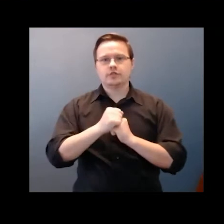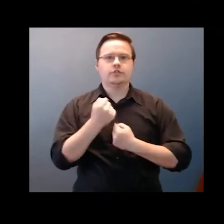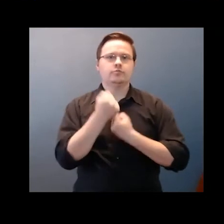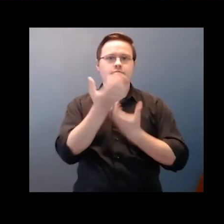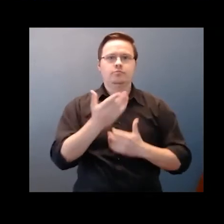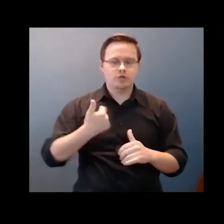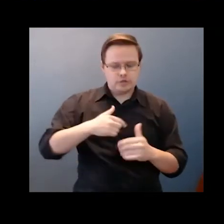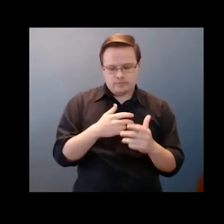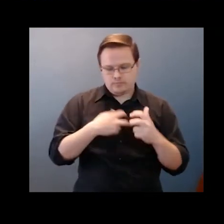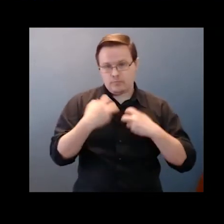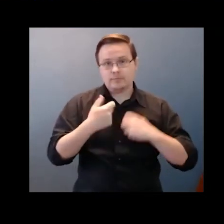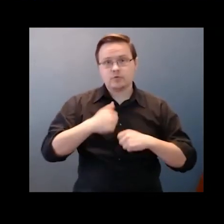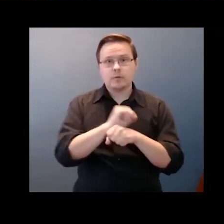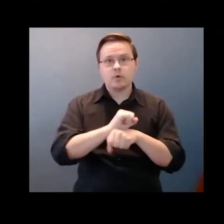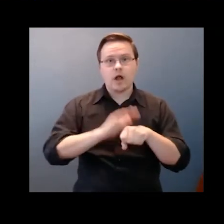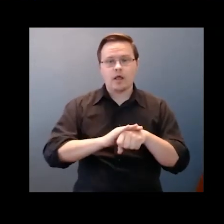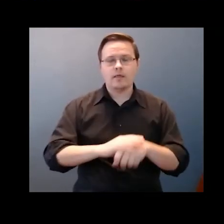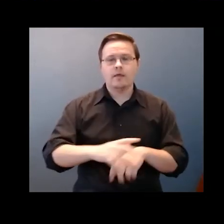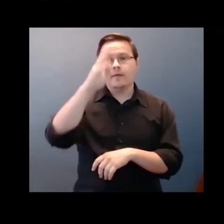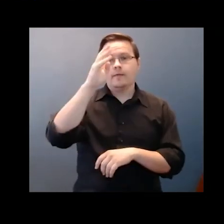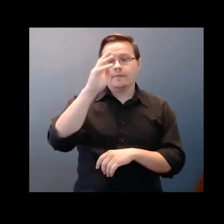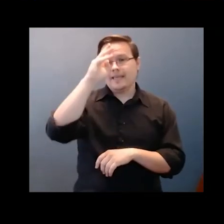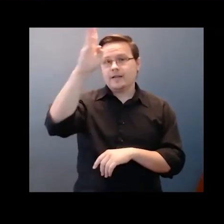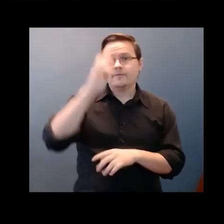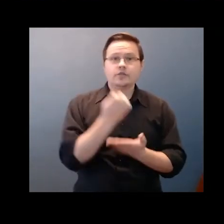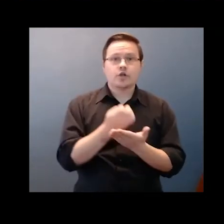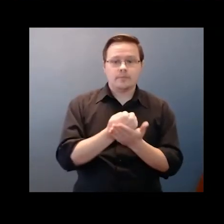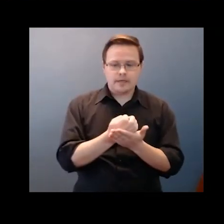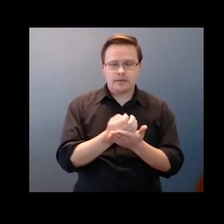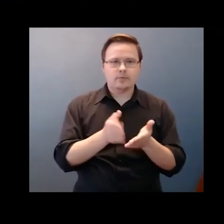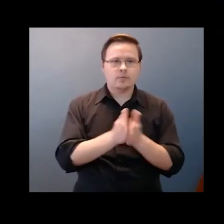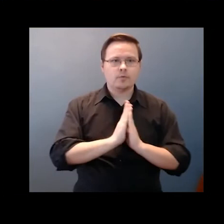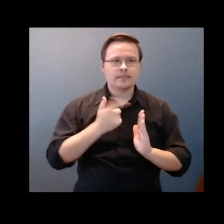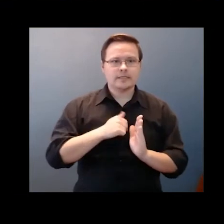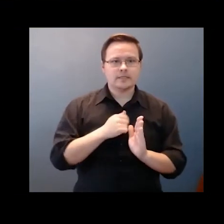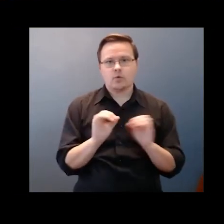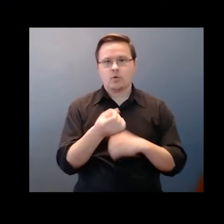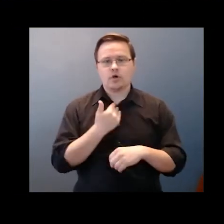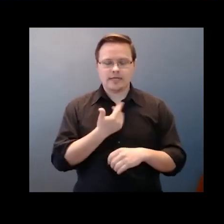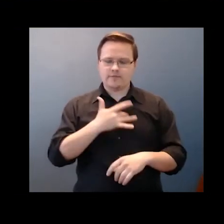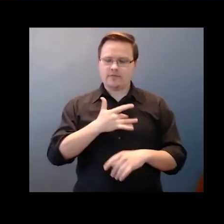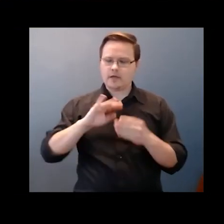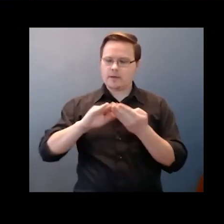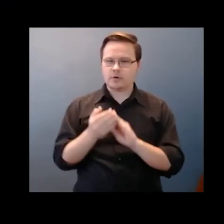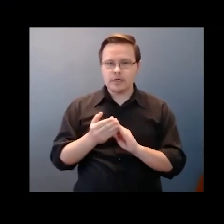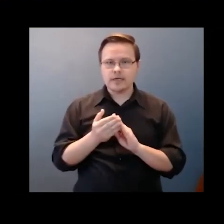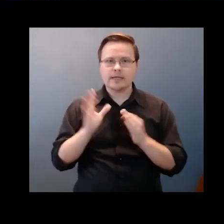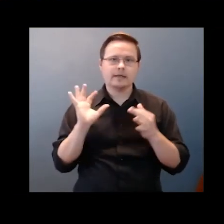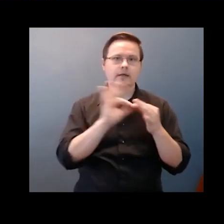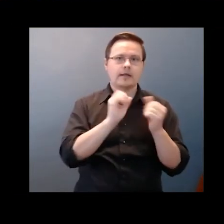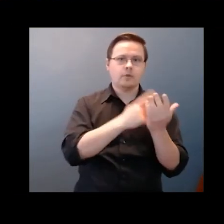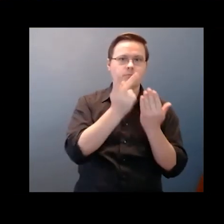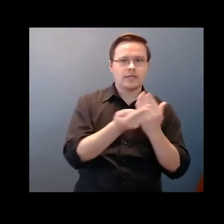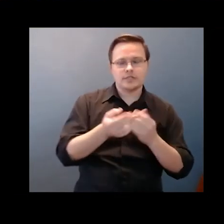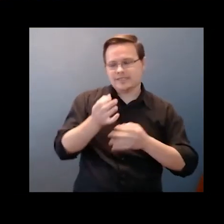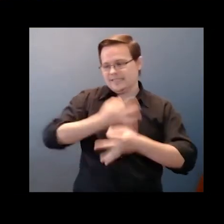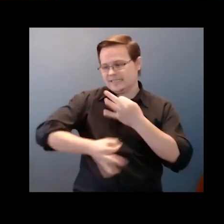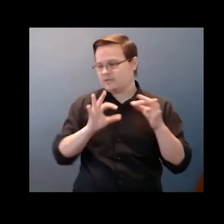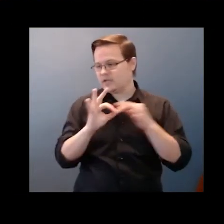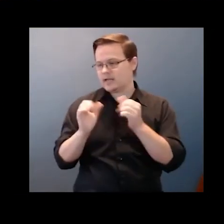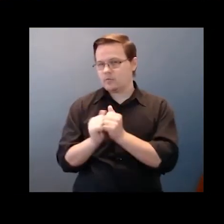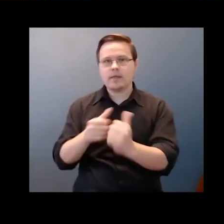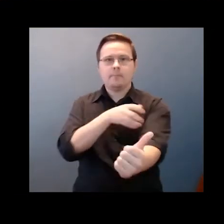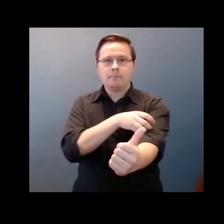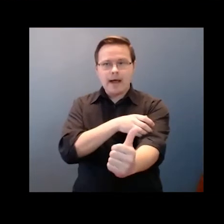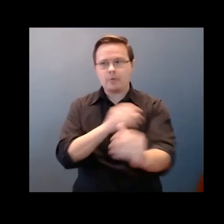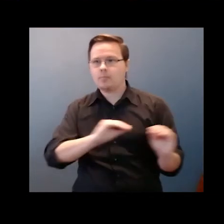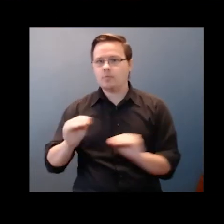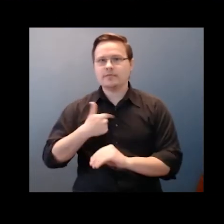that we work on the innovation economy asks us to organize our sense of community and to contain the projects, rather than being connected to power movements and social movements.